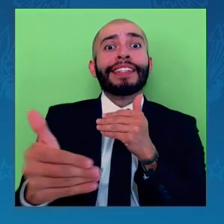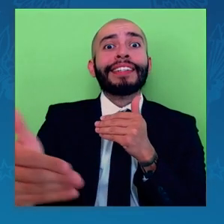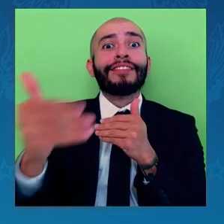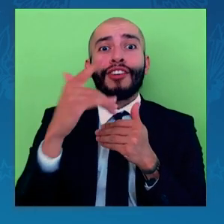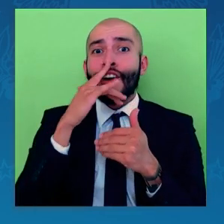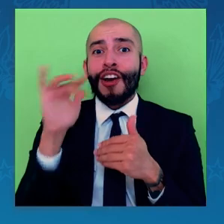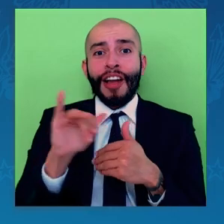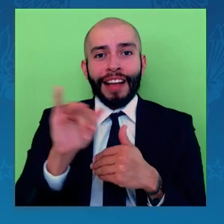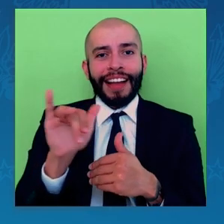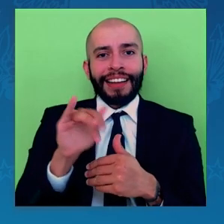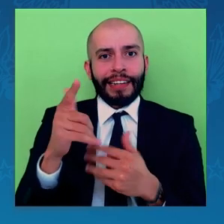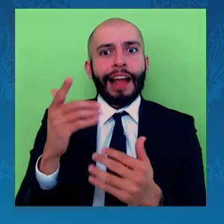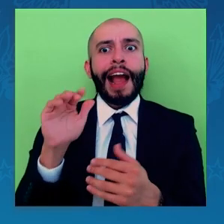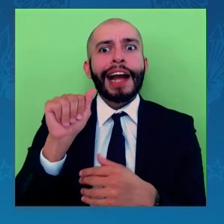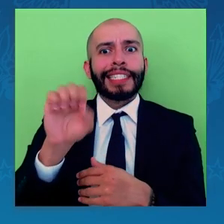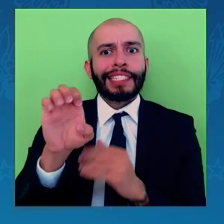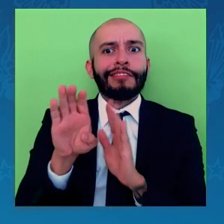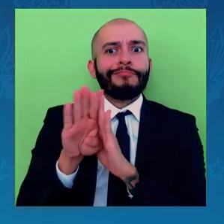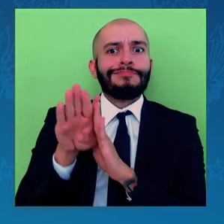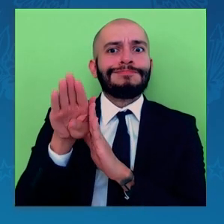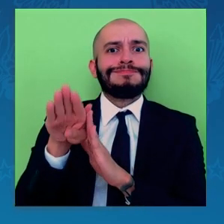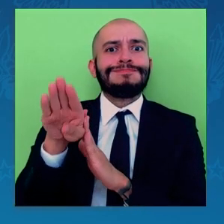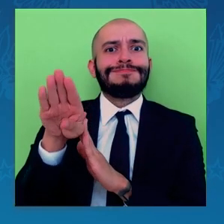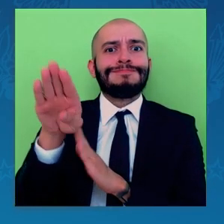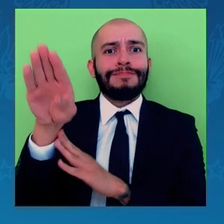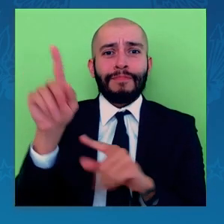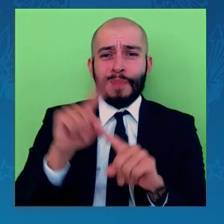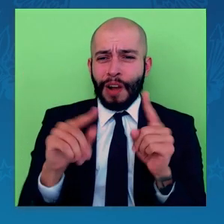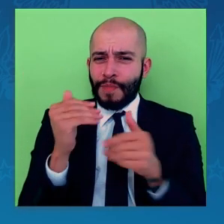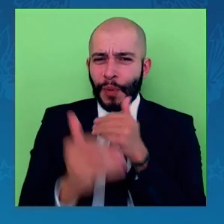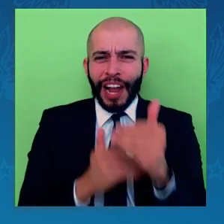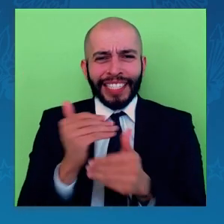gives us reason to believe that we can and will finish the job together.